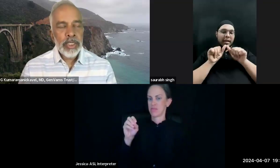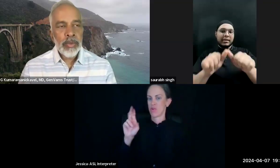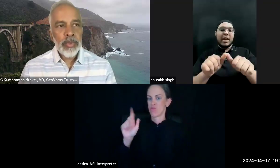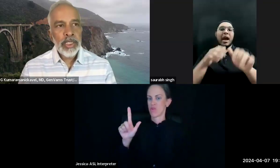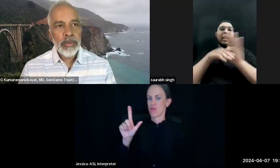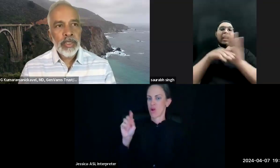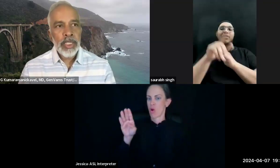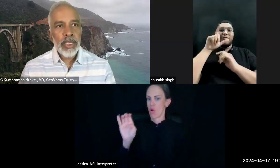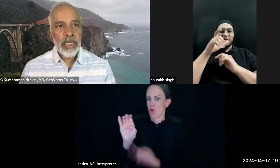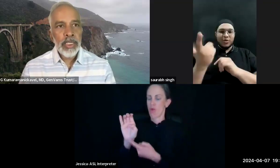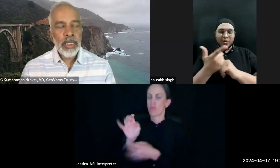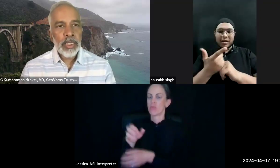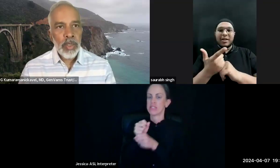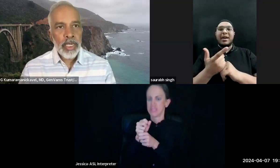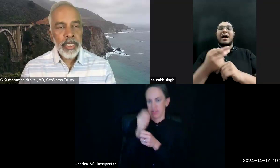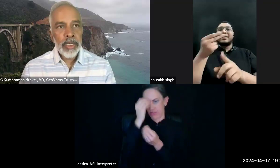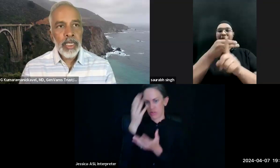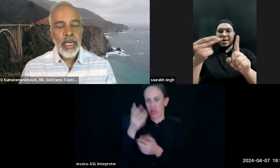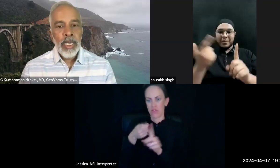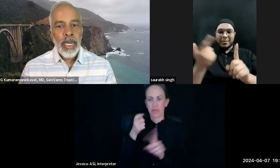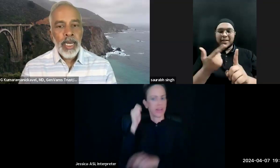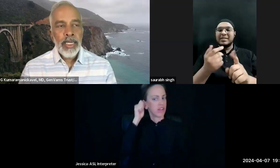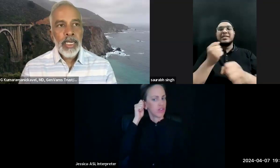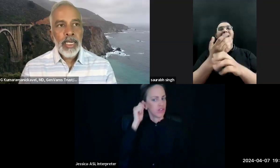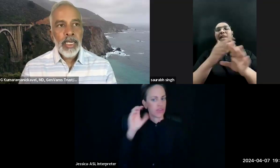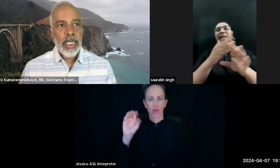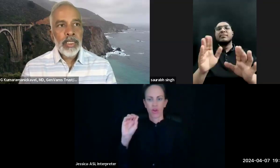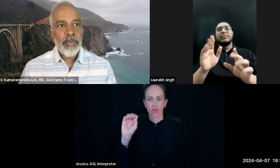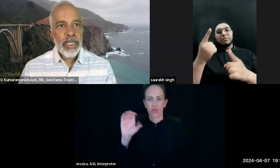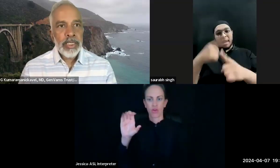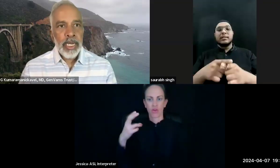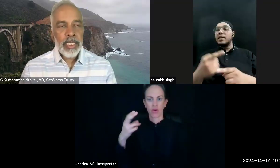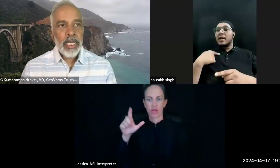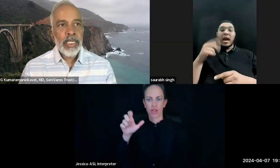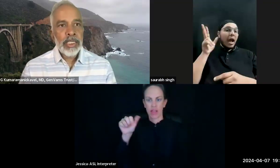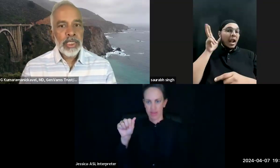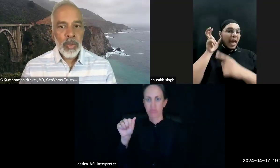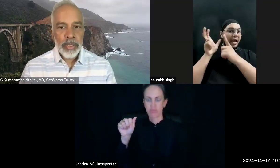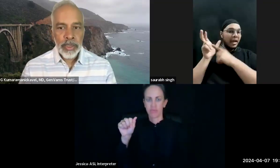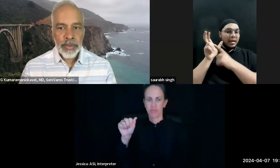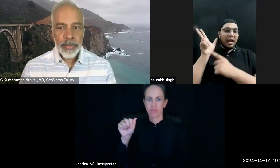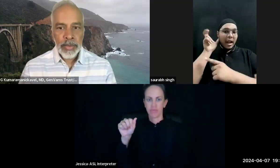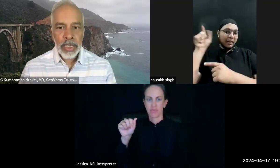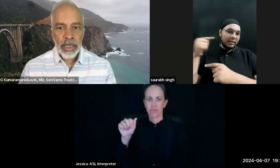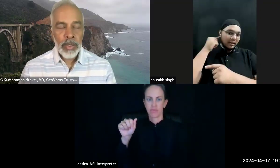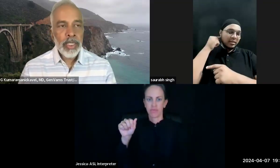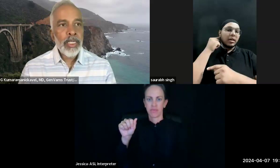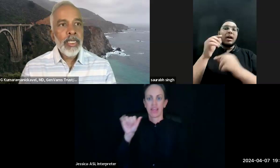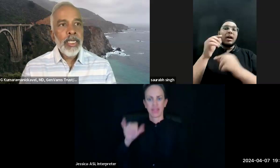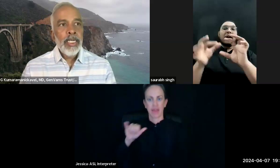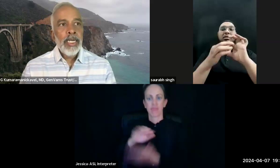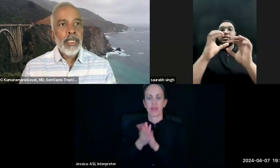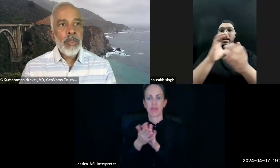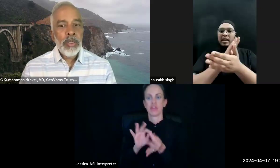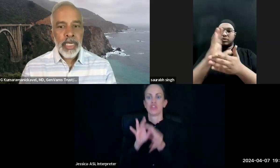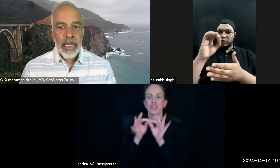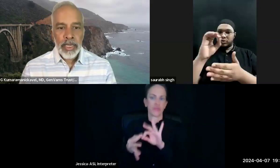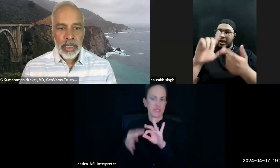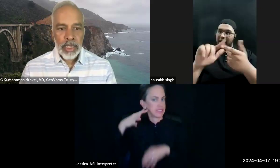information from the ear cochlea and then interprets that as sound. Okay. And the whole brain there is